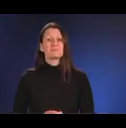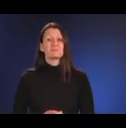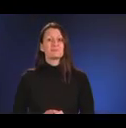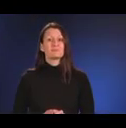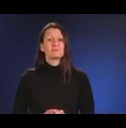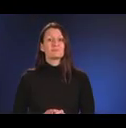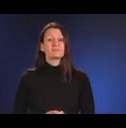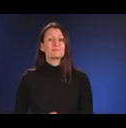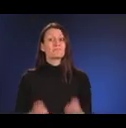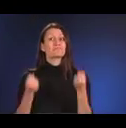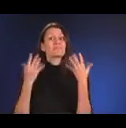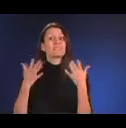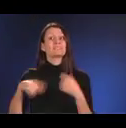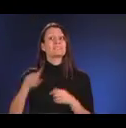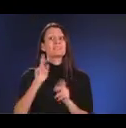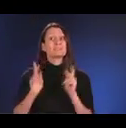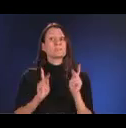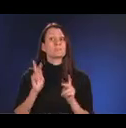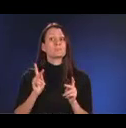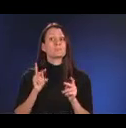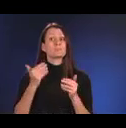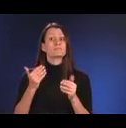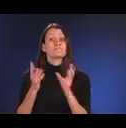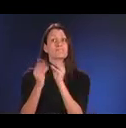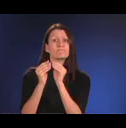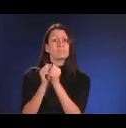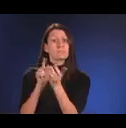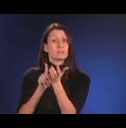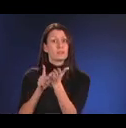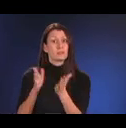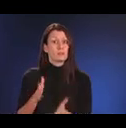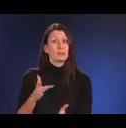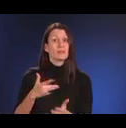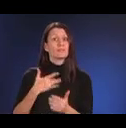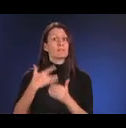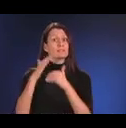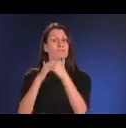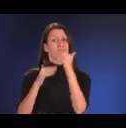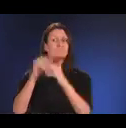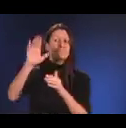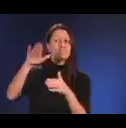It is not always comfortable to talk to a doctor.